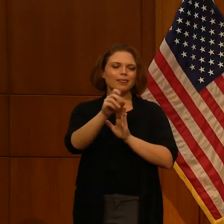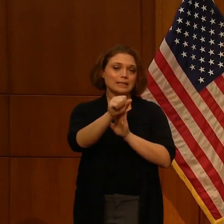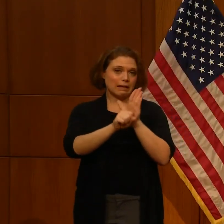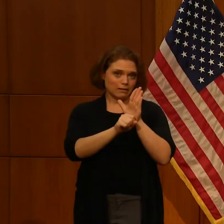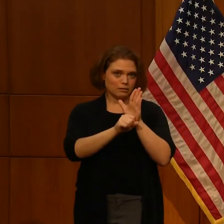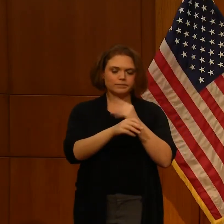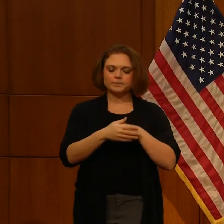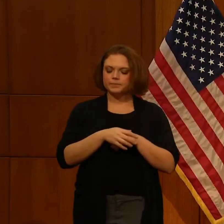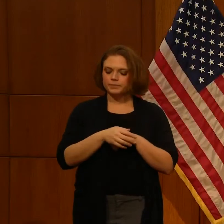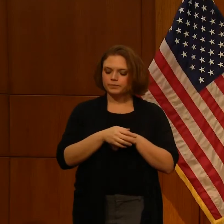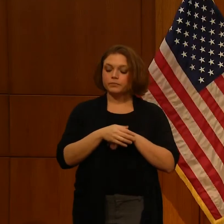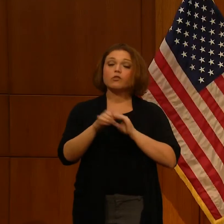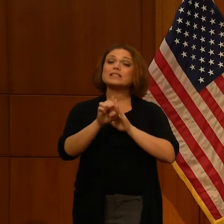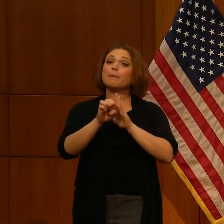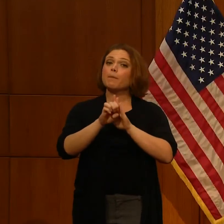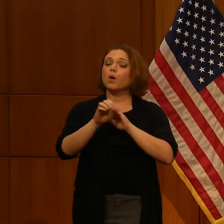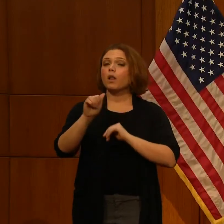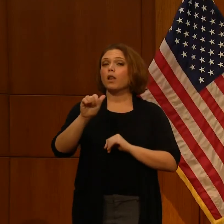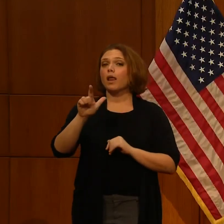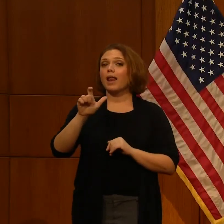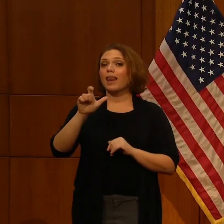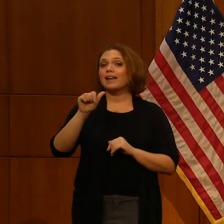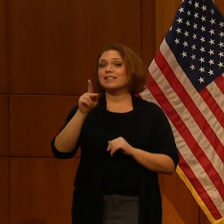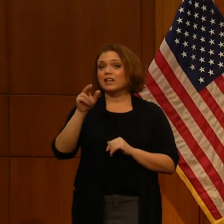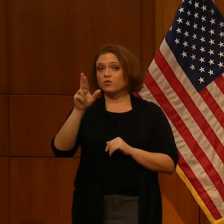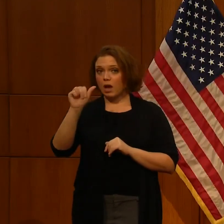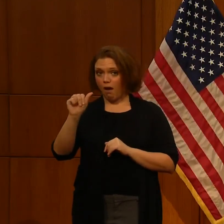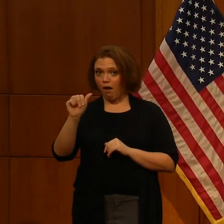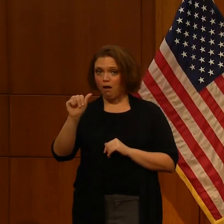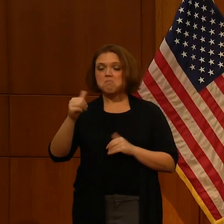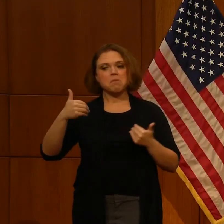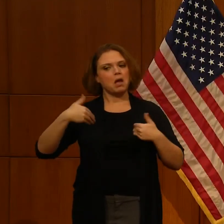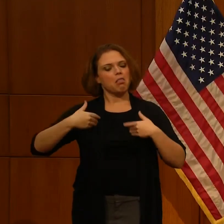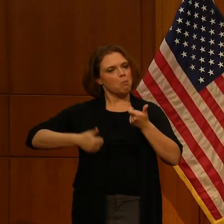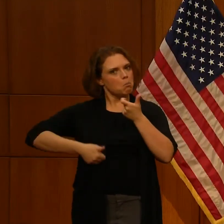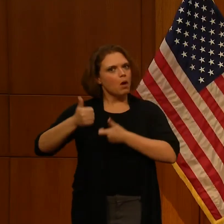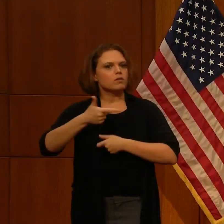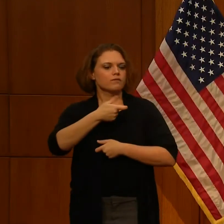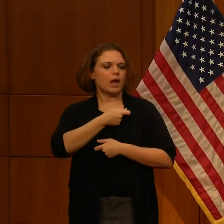SOMEWHAT INTERESTING.